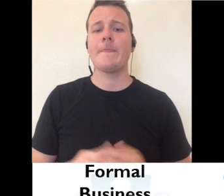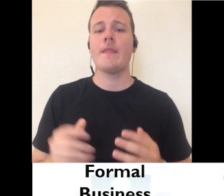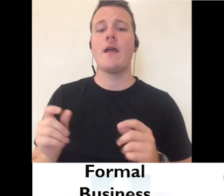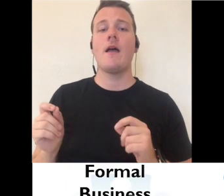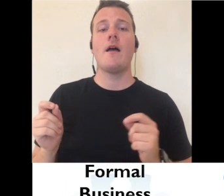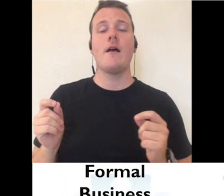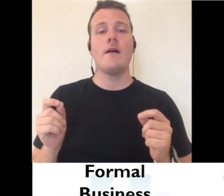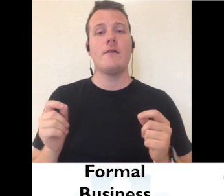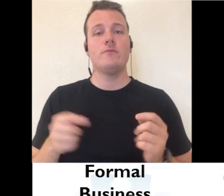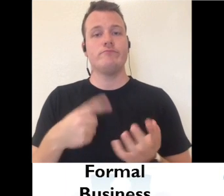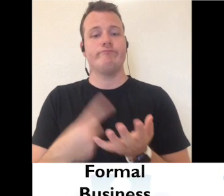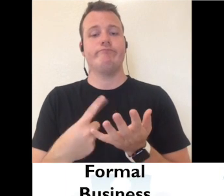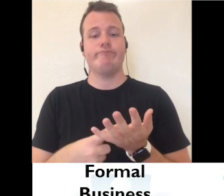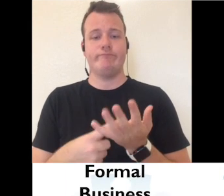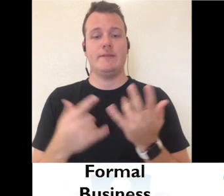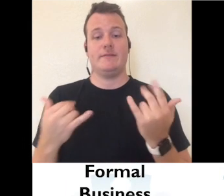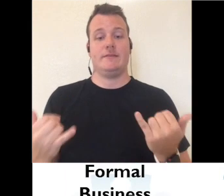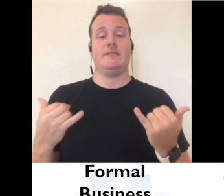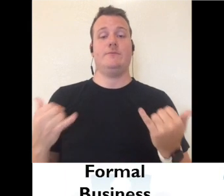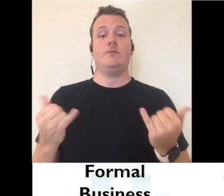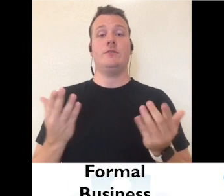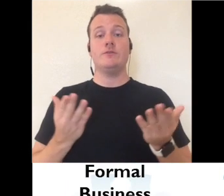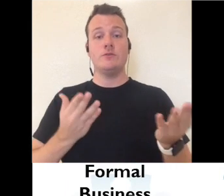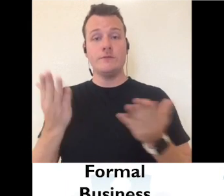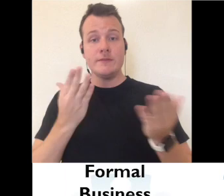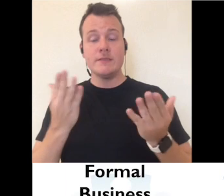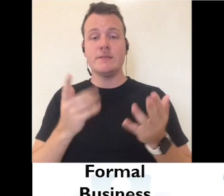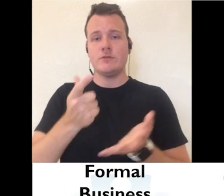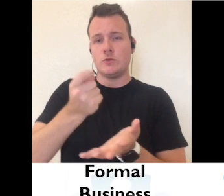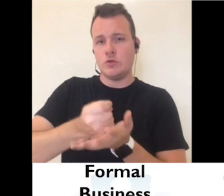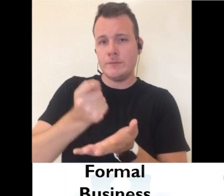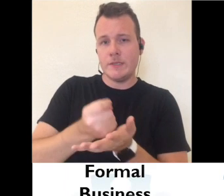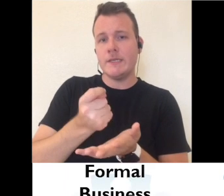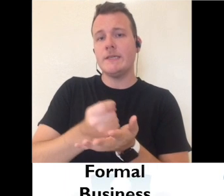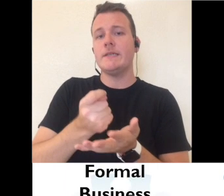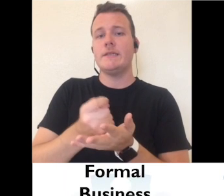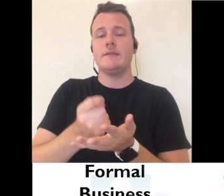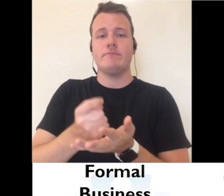treatment trends and relate them then to the needs that are in the market area.